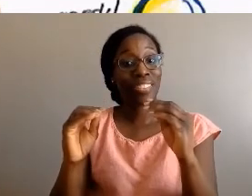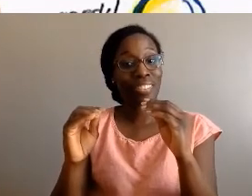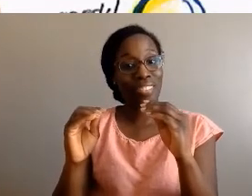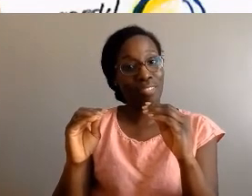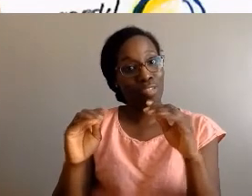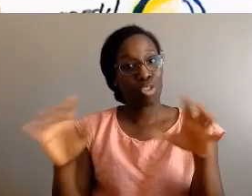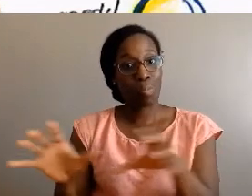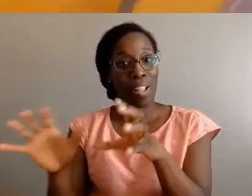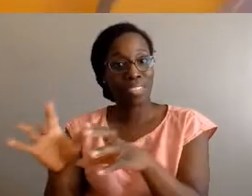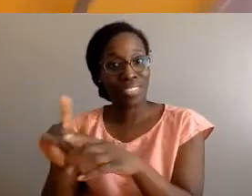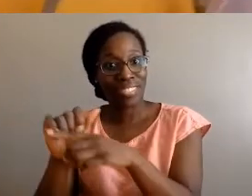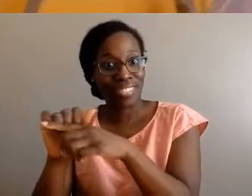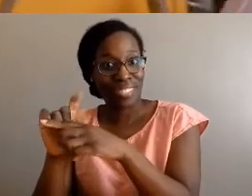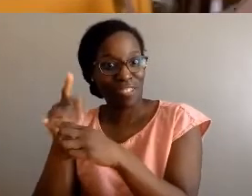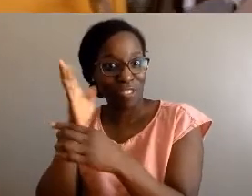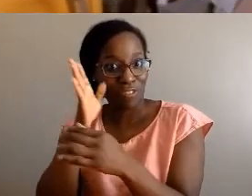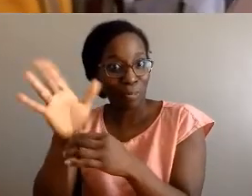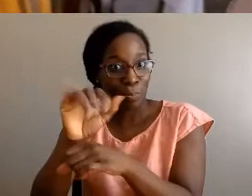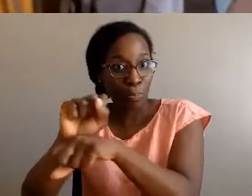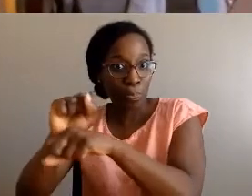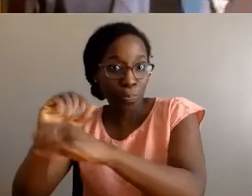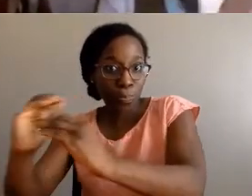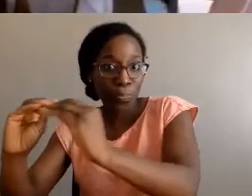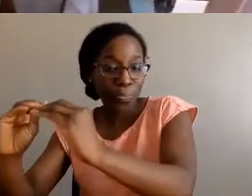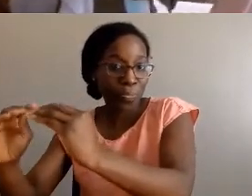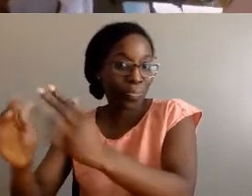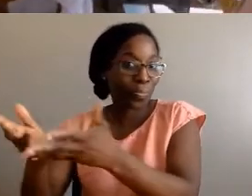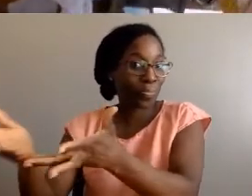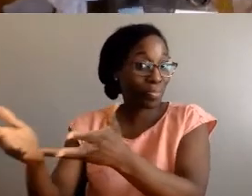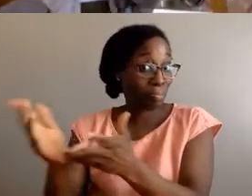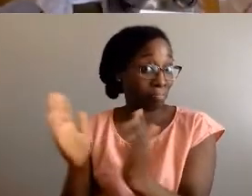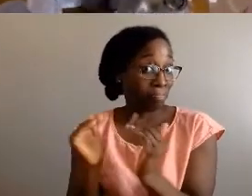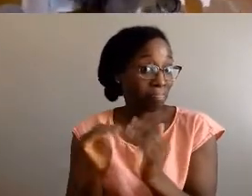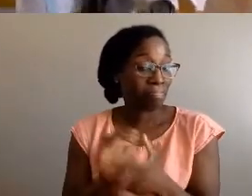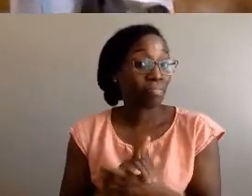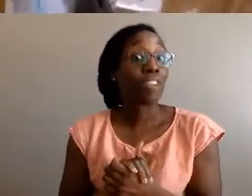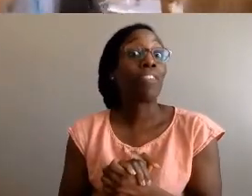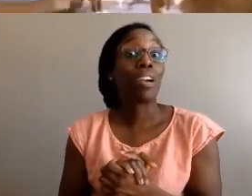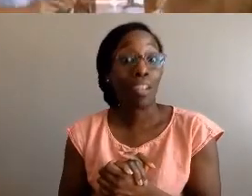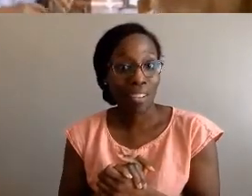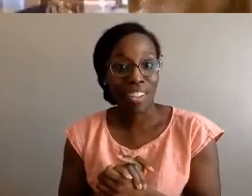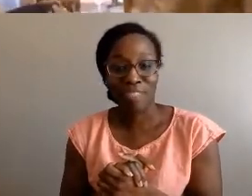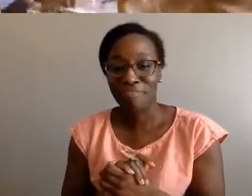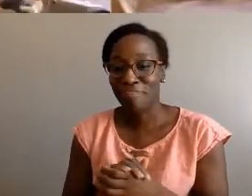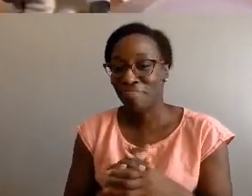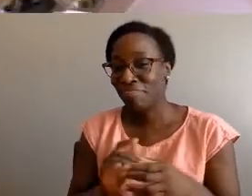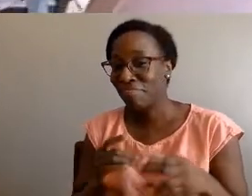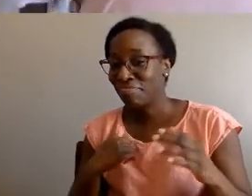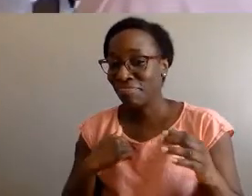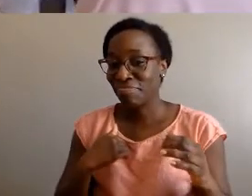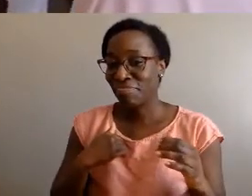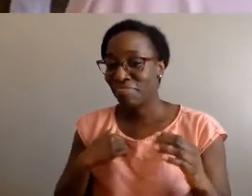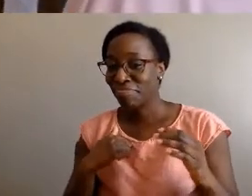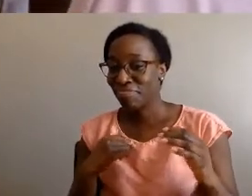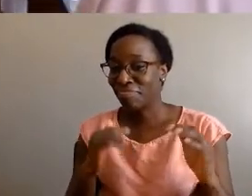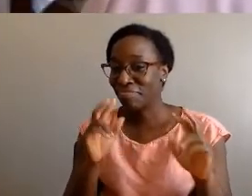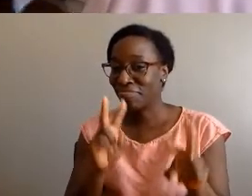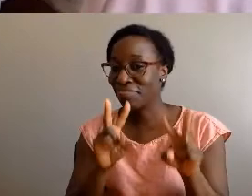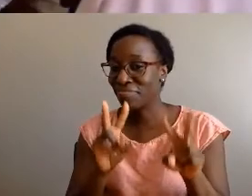to develop new tools,skills and further knowledge.